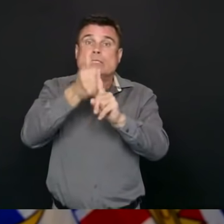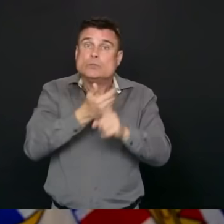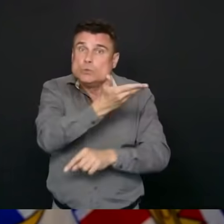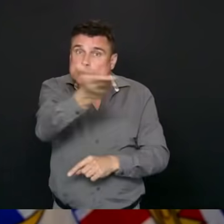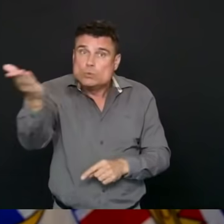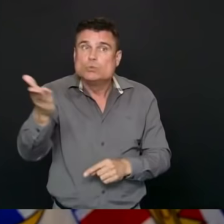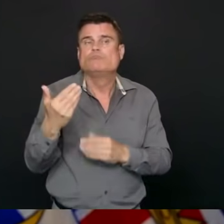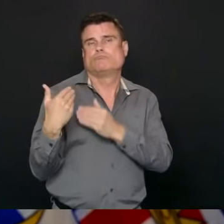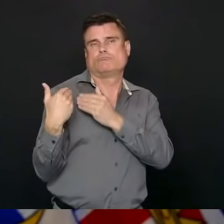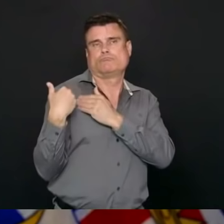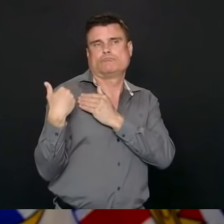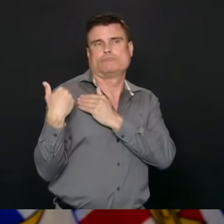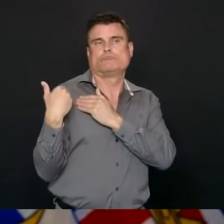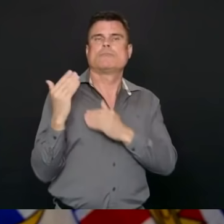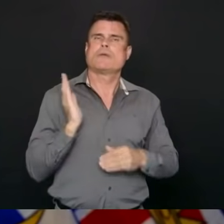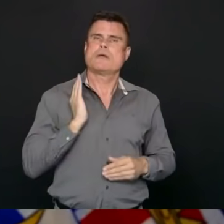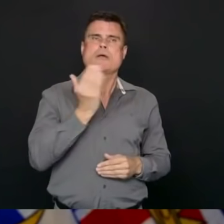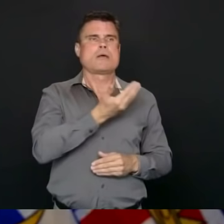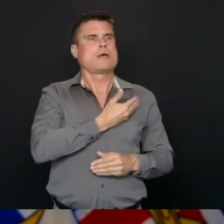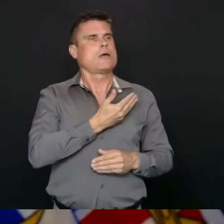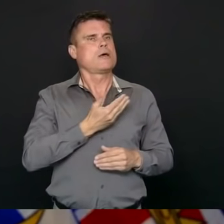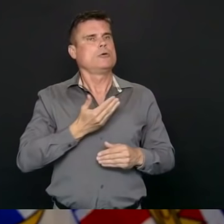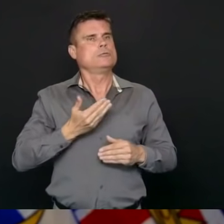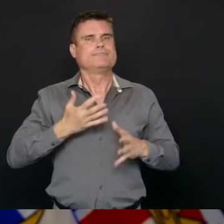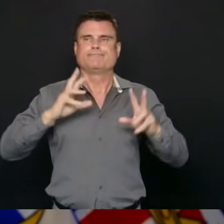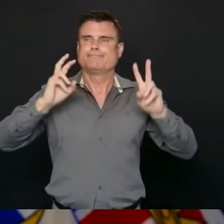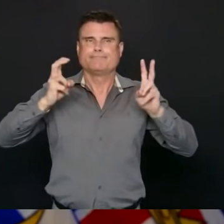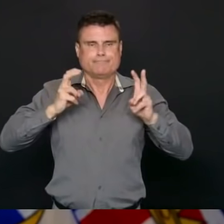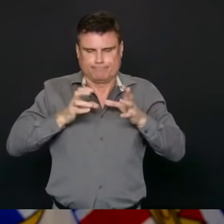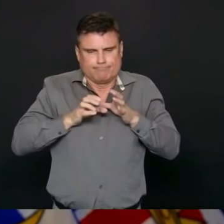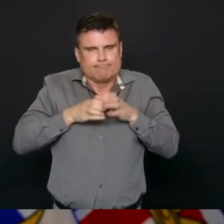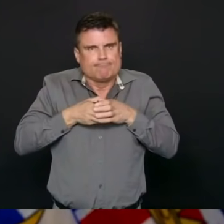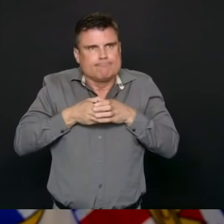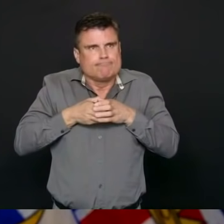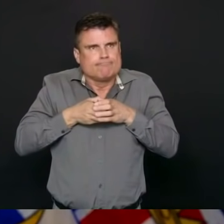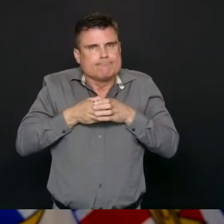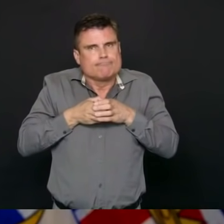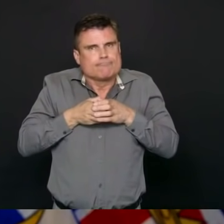to your choices and your decisions around expanding your circle in a limited way